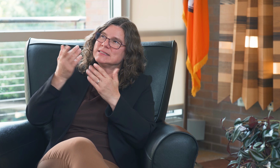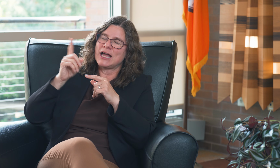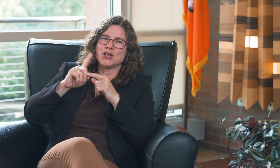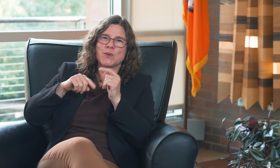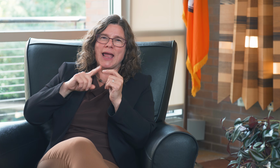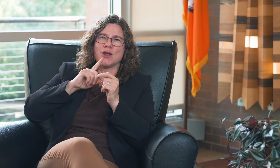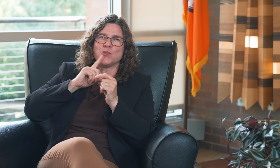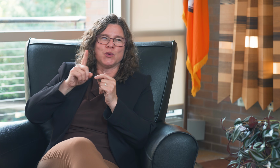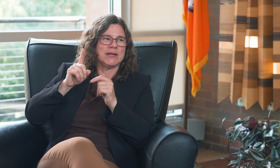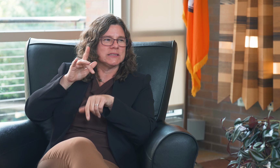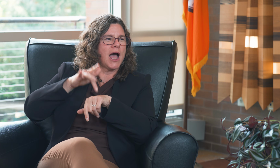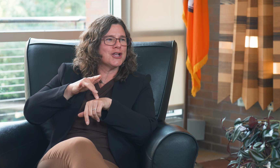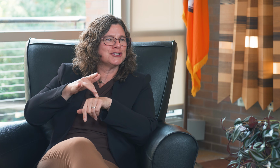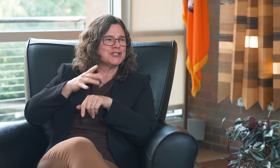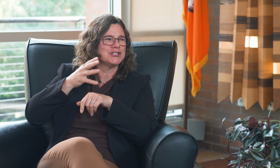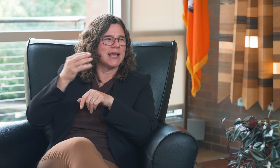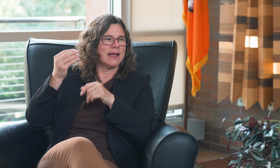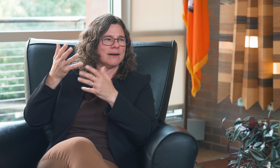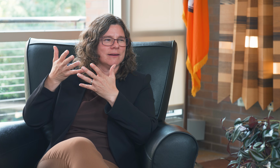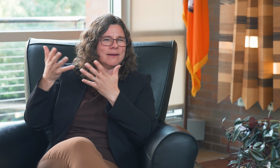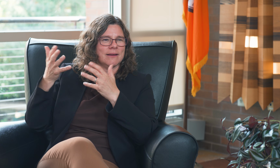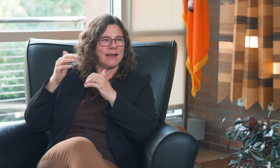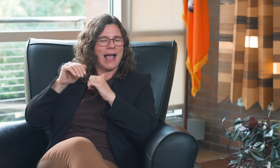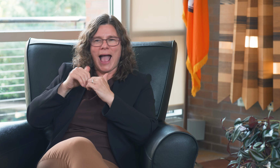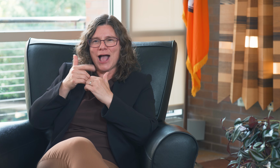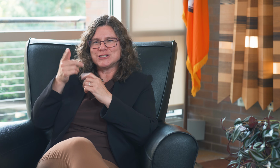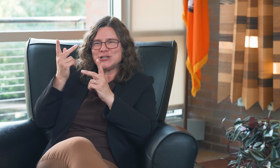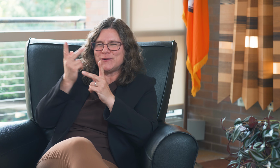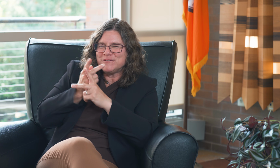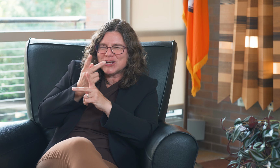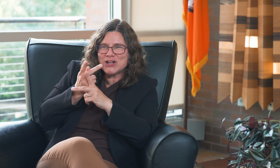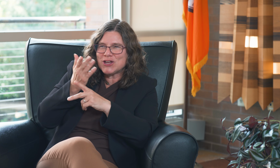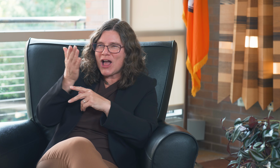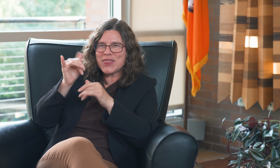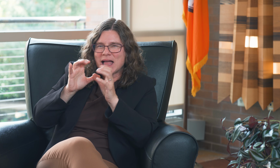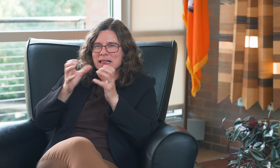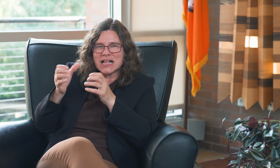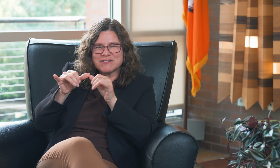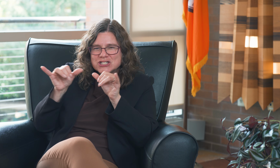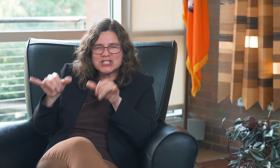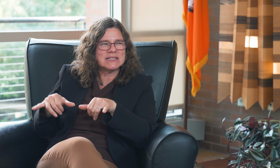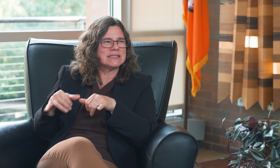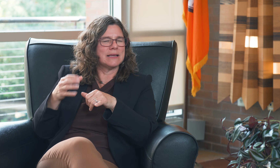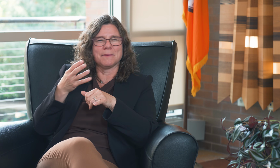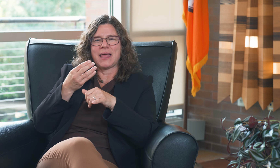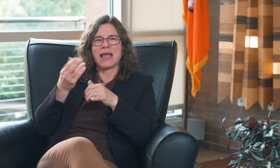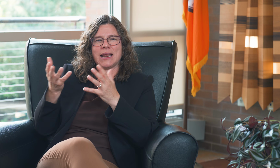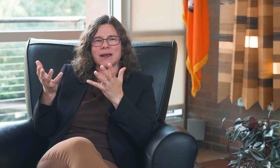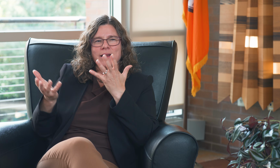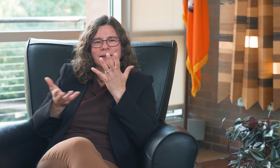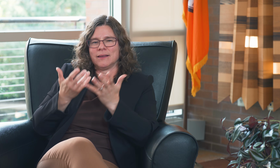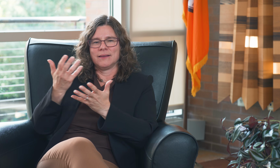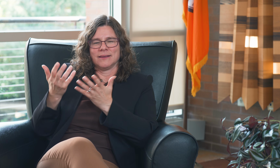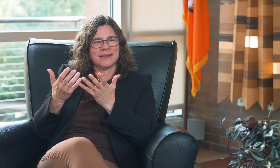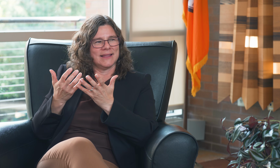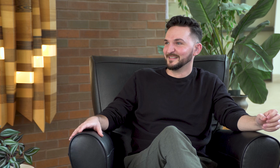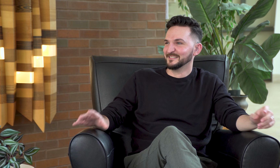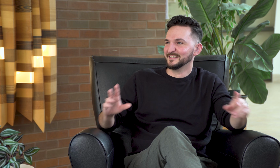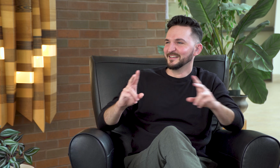the stars are things that you can't really touch. And so how did she figure out that classification system?